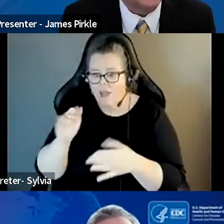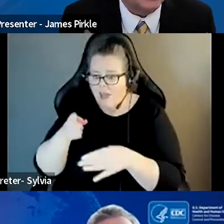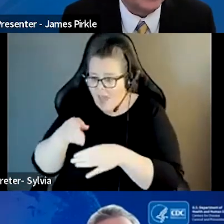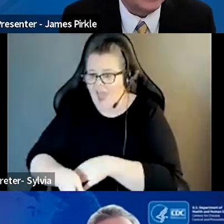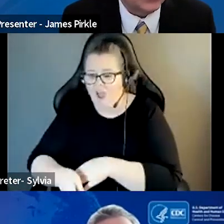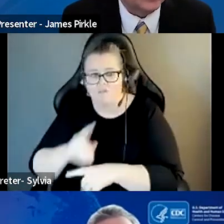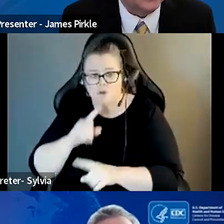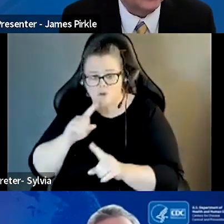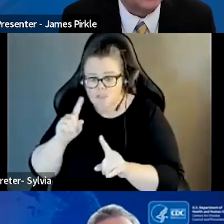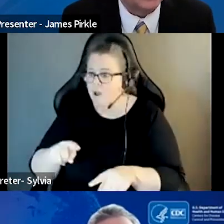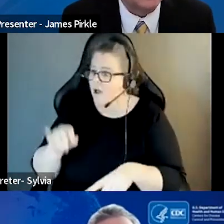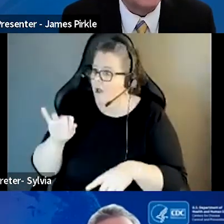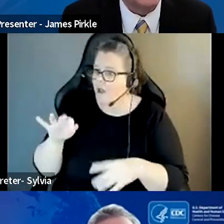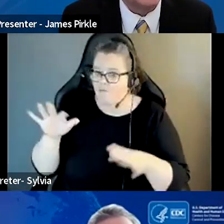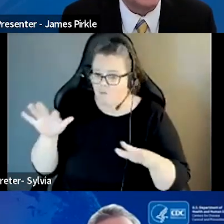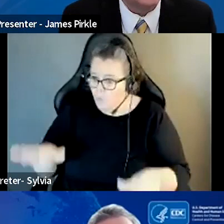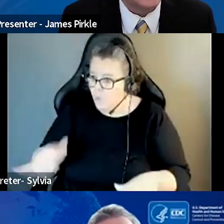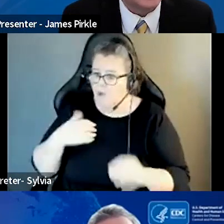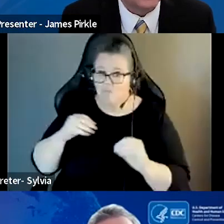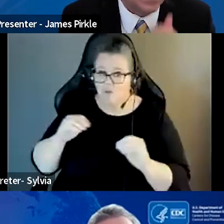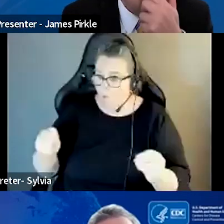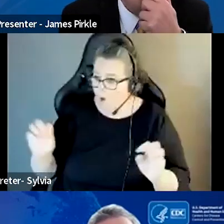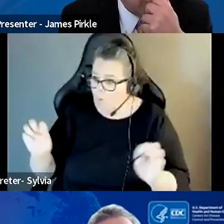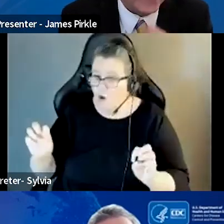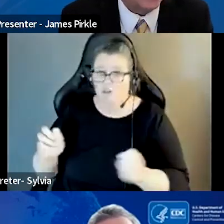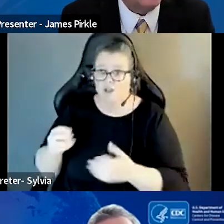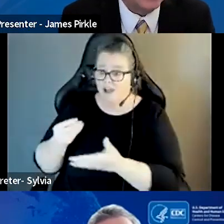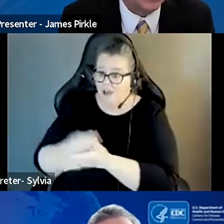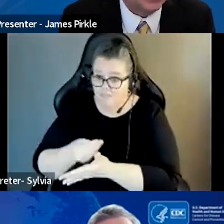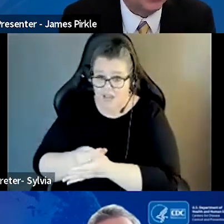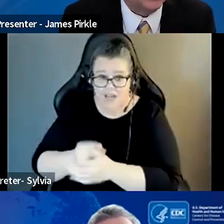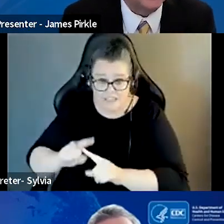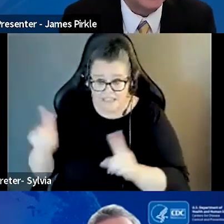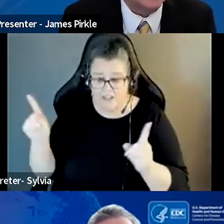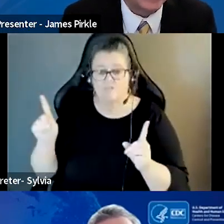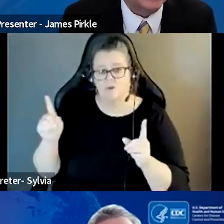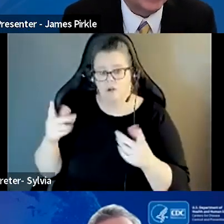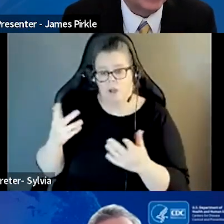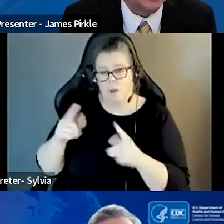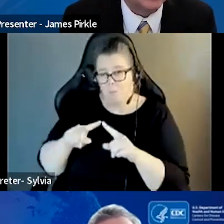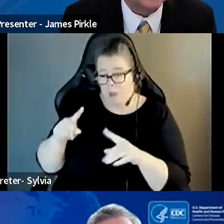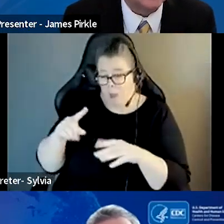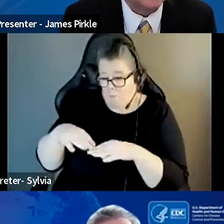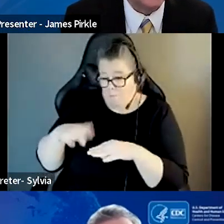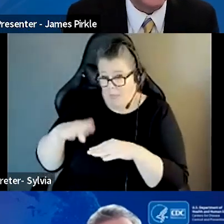when funding streams different, then how is that going to be?" But at a minimum, we're going to have to have the capability